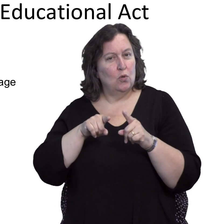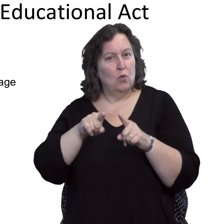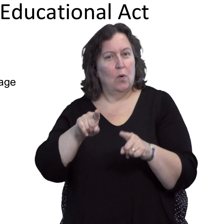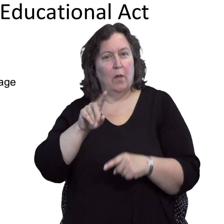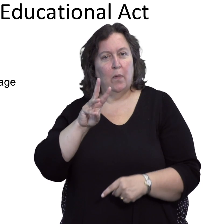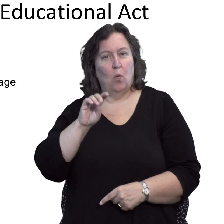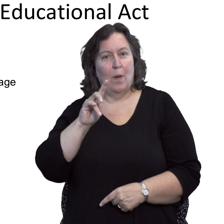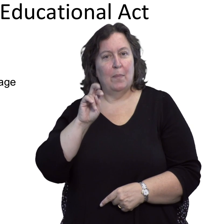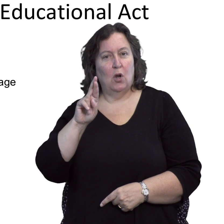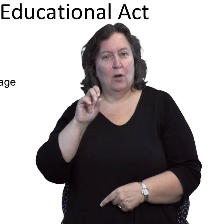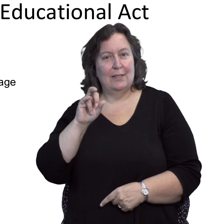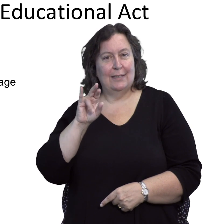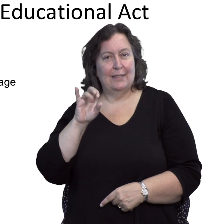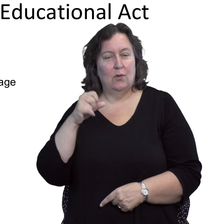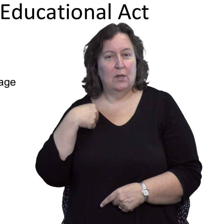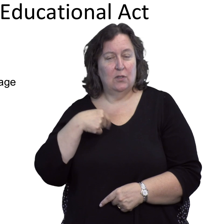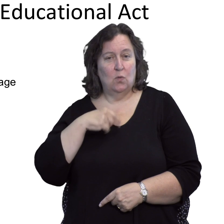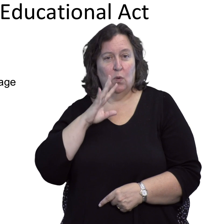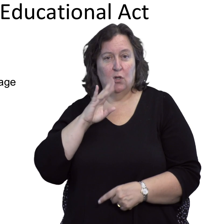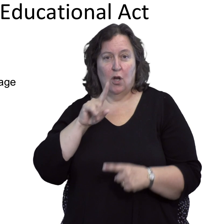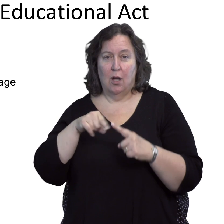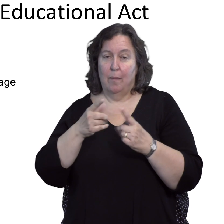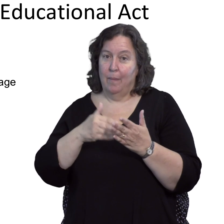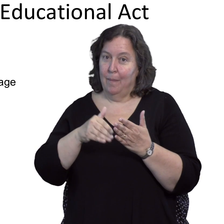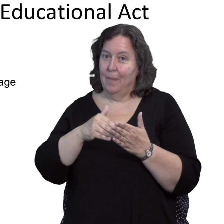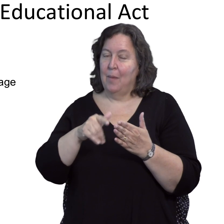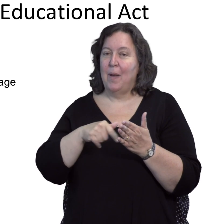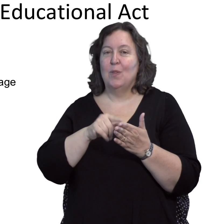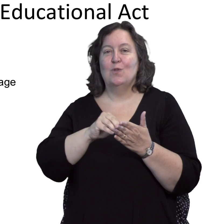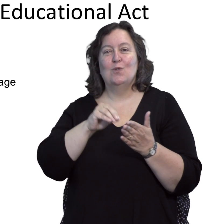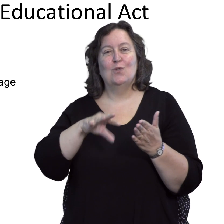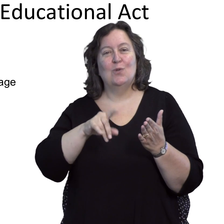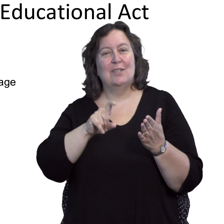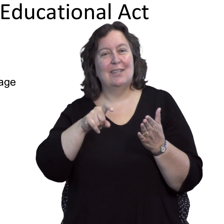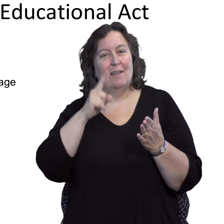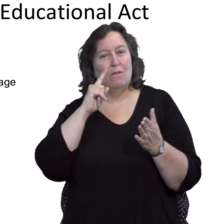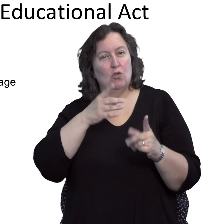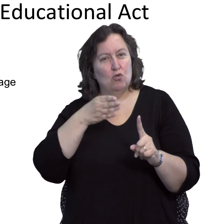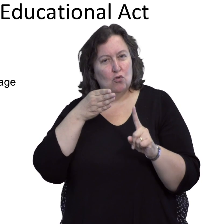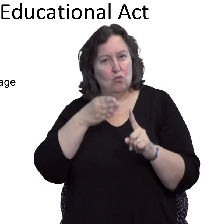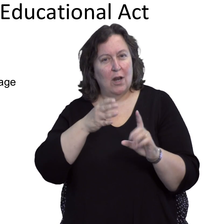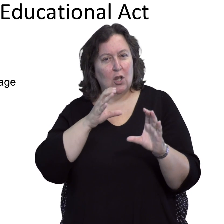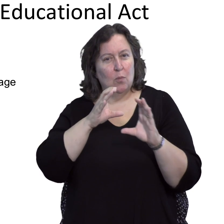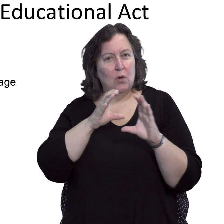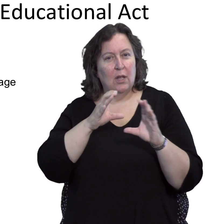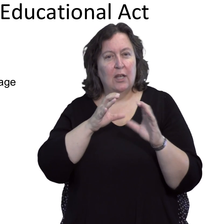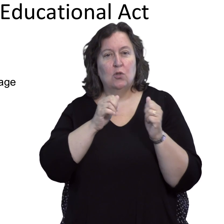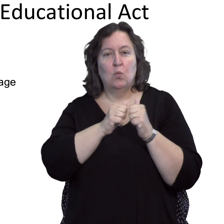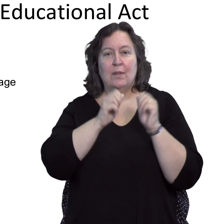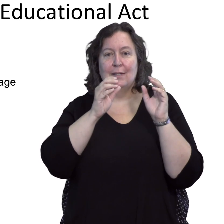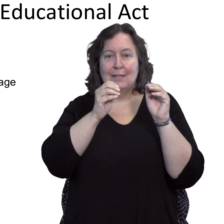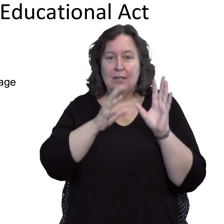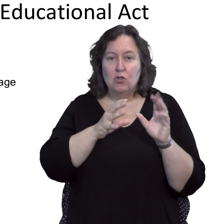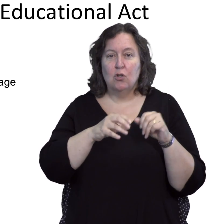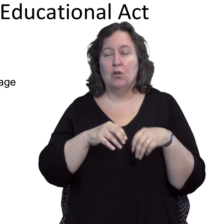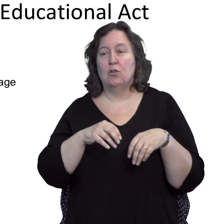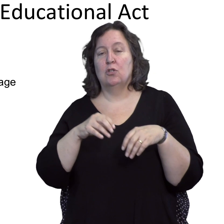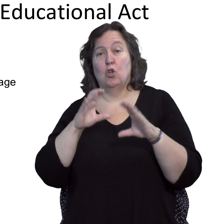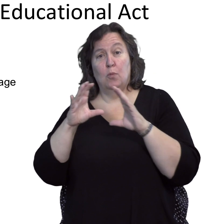that we talk about again and again the student’s need for direct communication with teachers, peers, and other staff